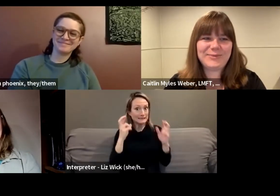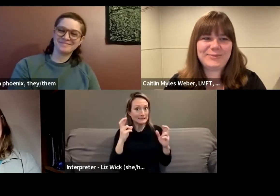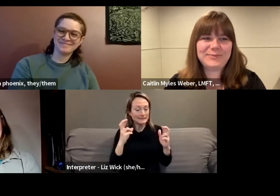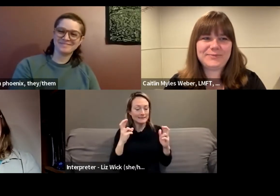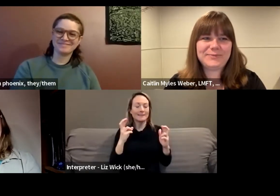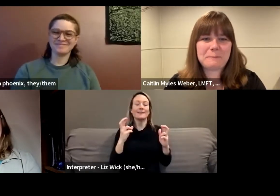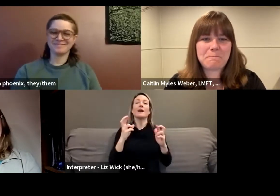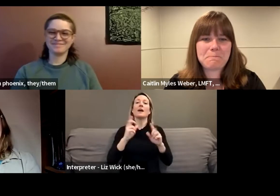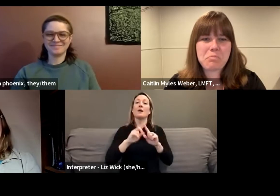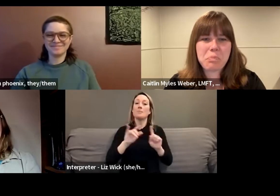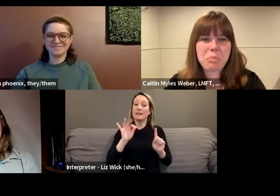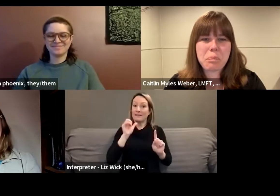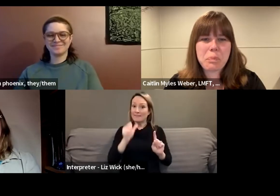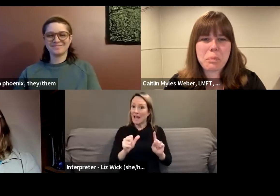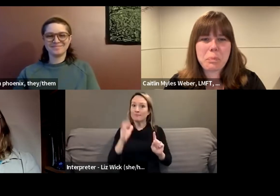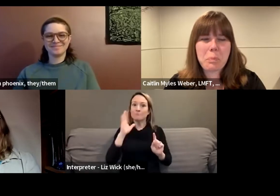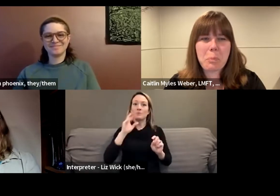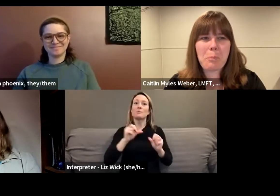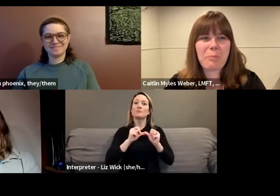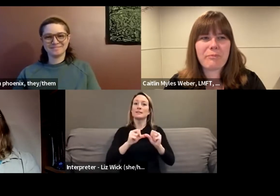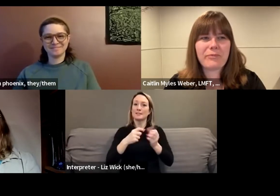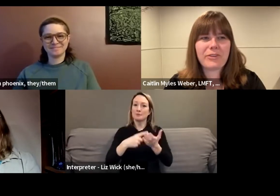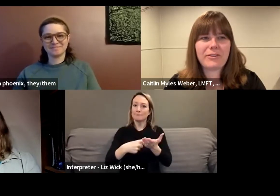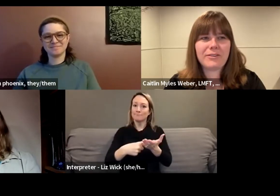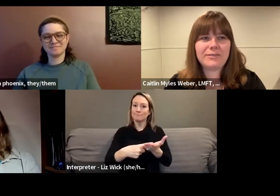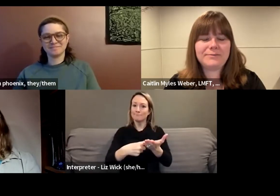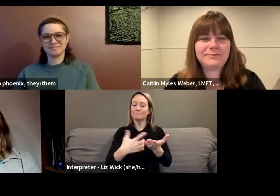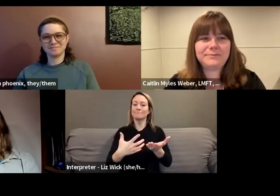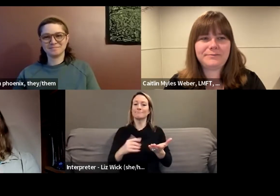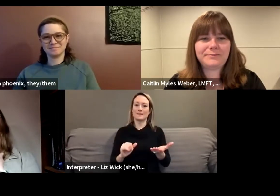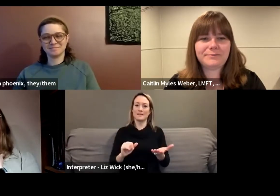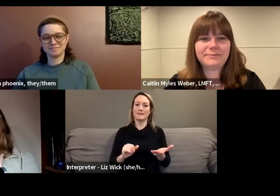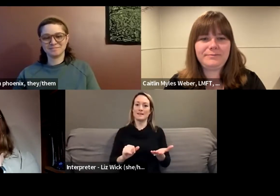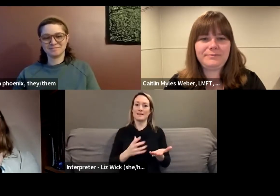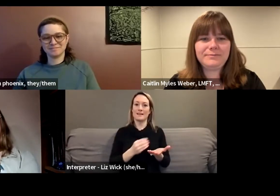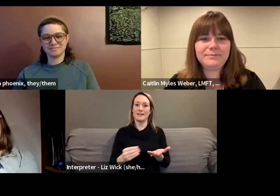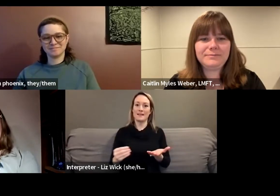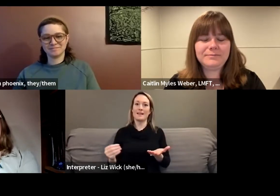But in fact we will continue on and bring it back later.